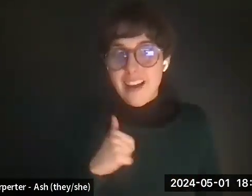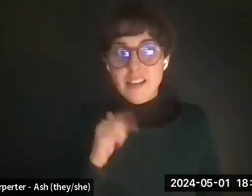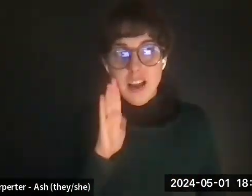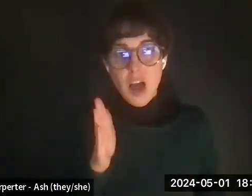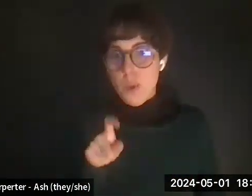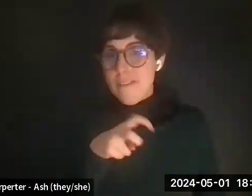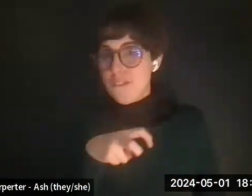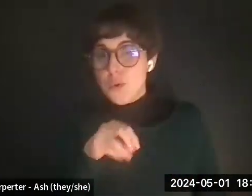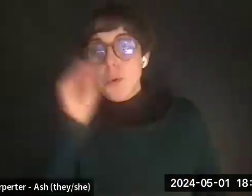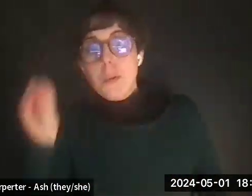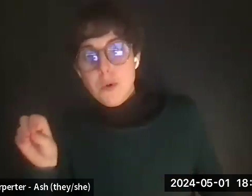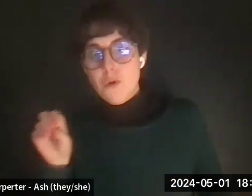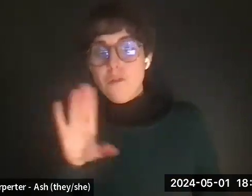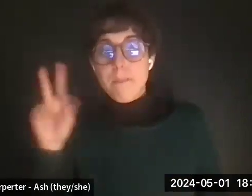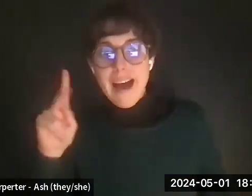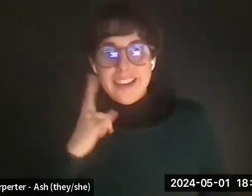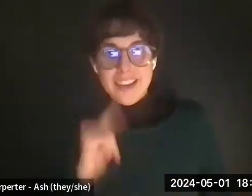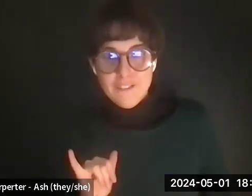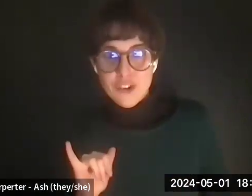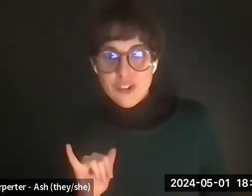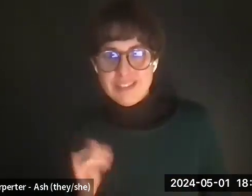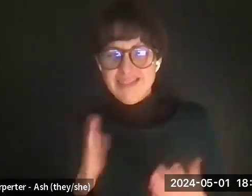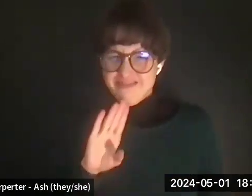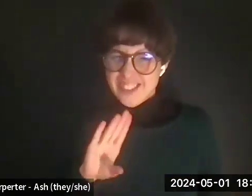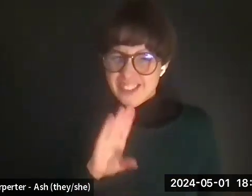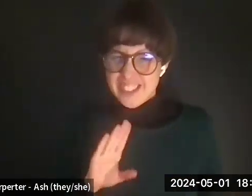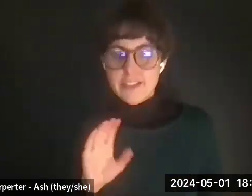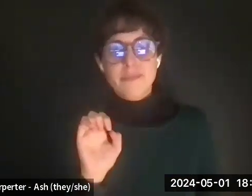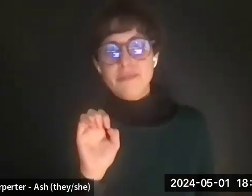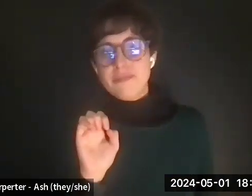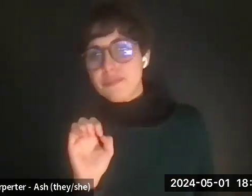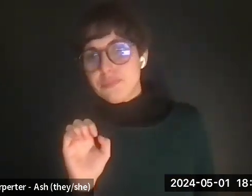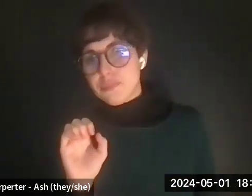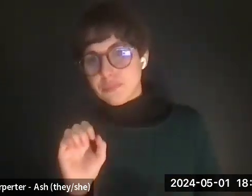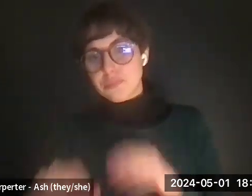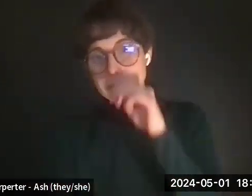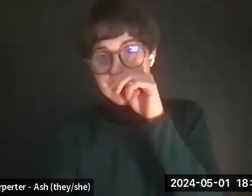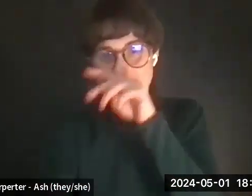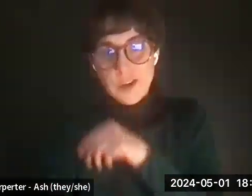Well Eric, first and foremost, thank you for your service and working in this field. We're, we're grateful for that 19 years